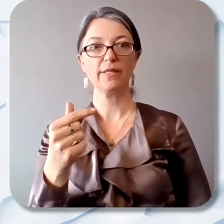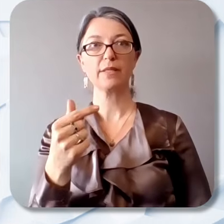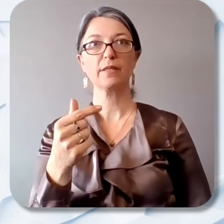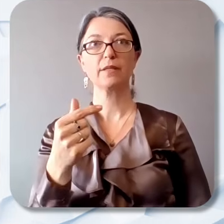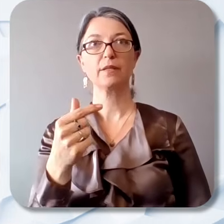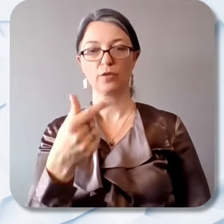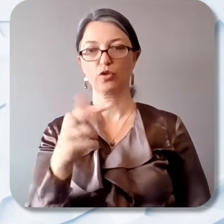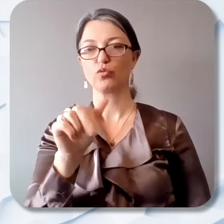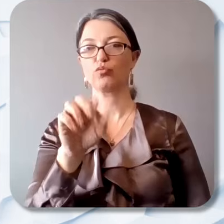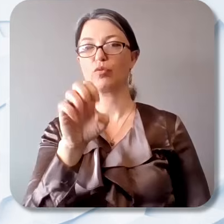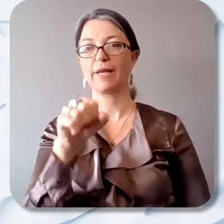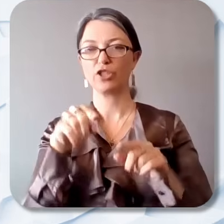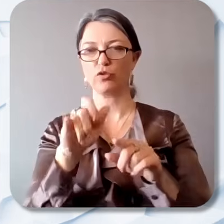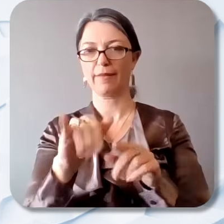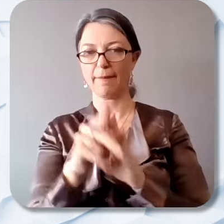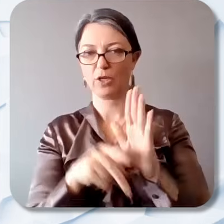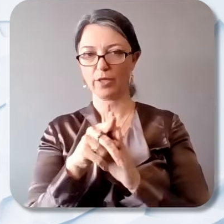So we see those questions.